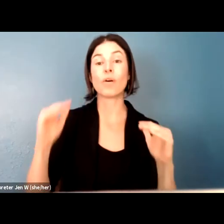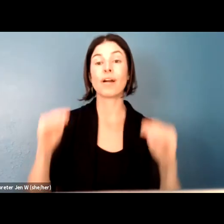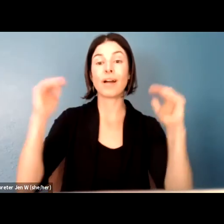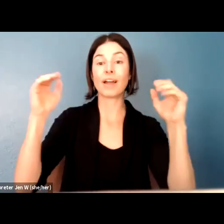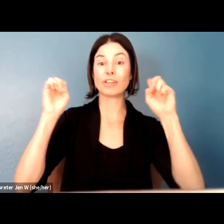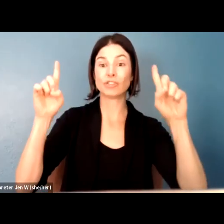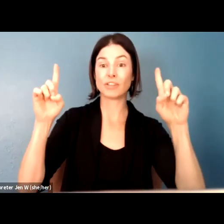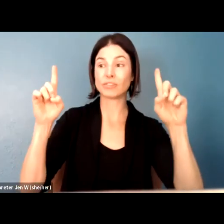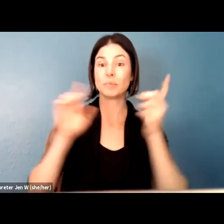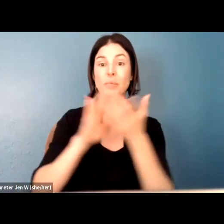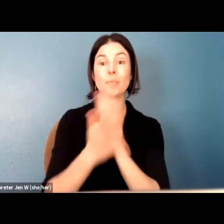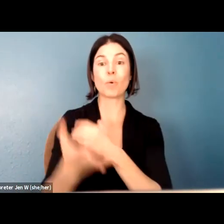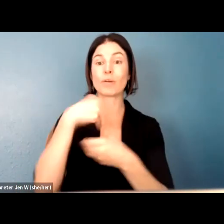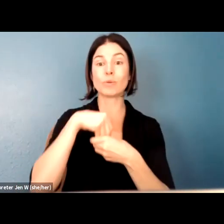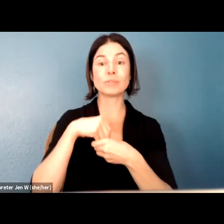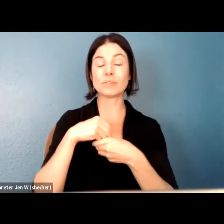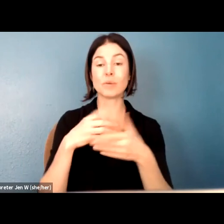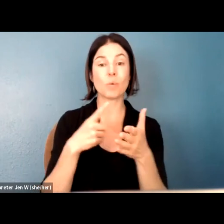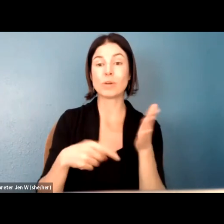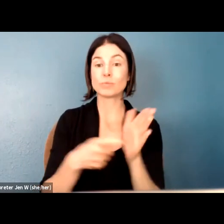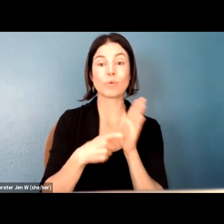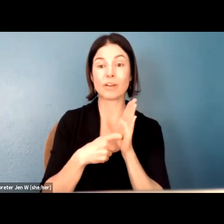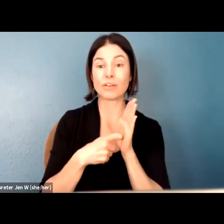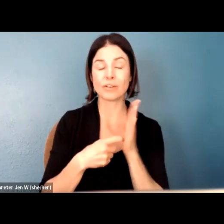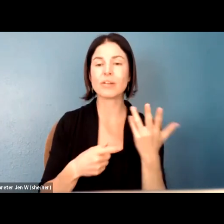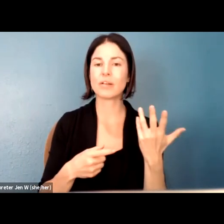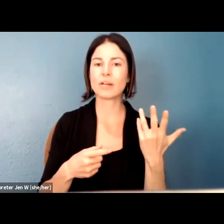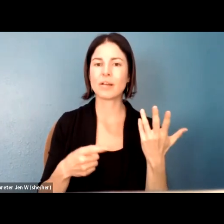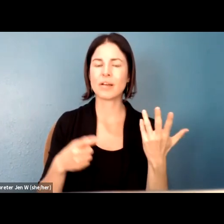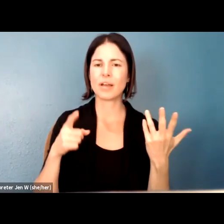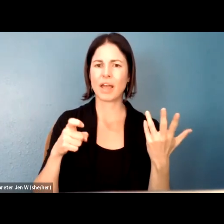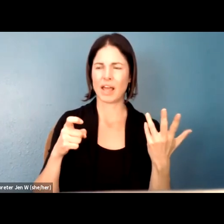inclusive, it would actually need to reckon with its history,